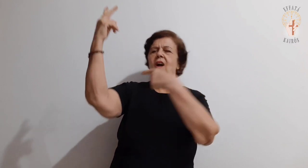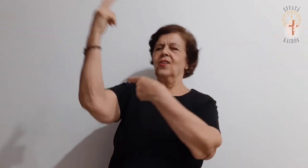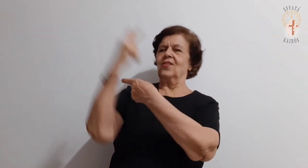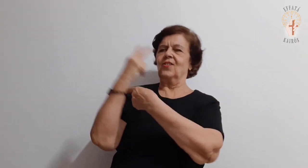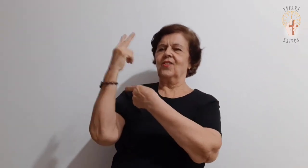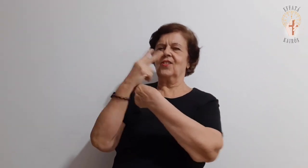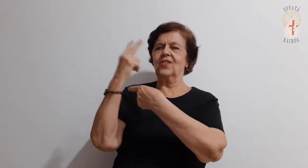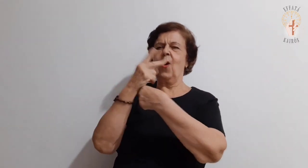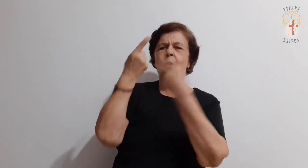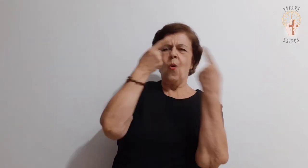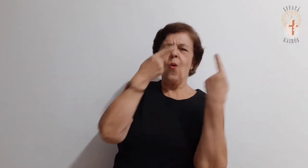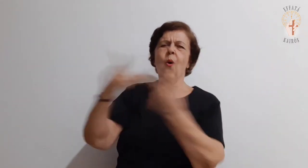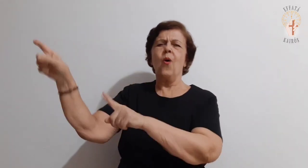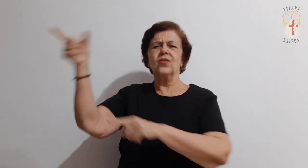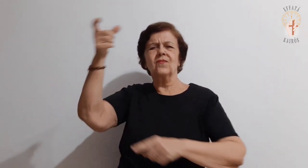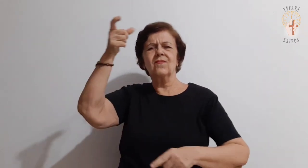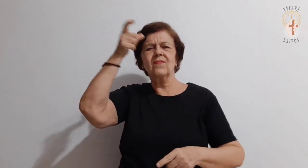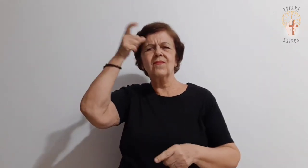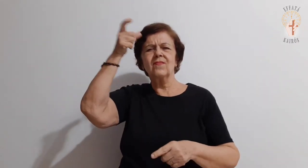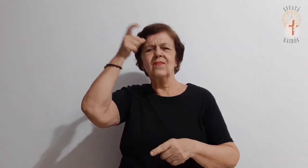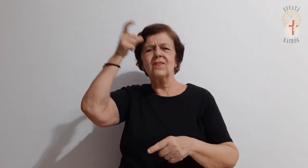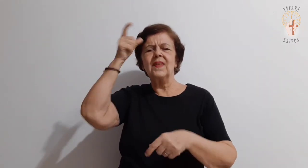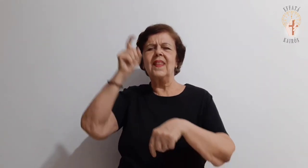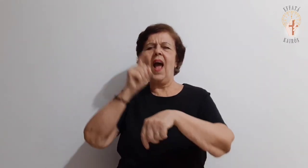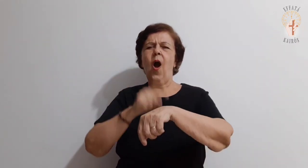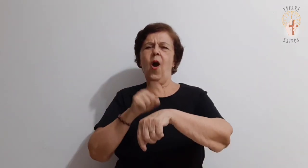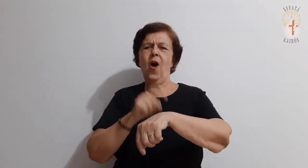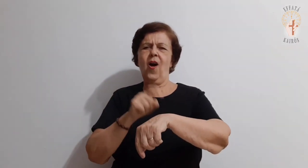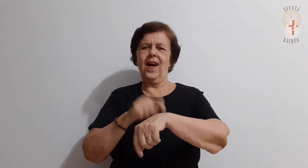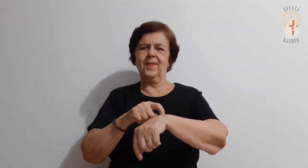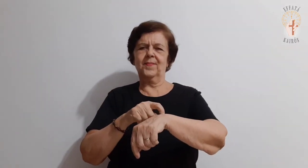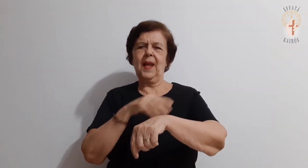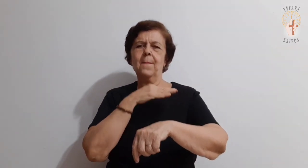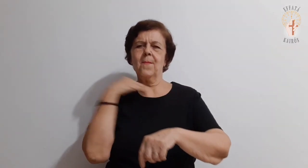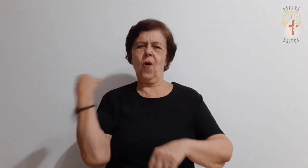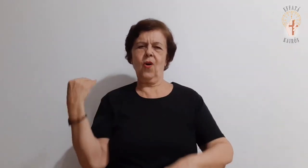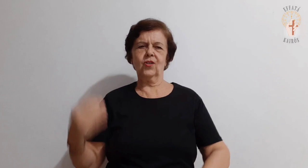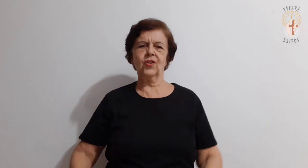the special protection against the devil at this hour.